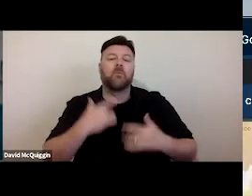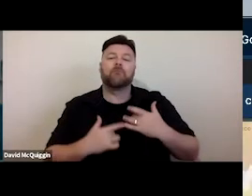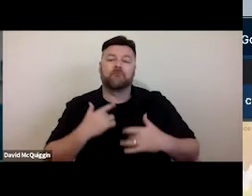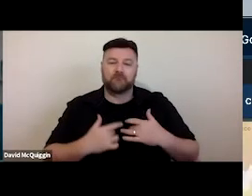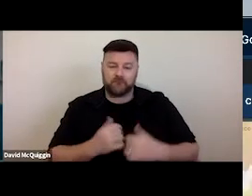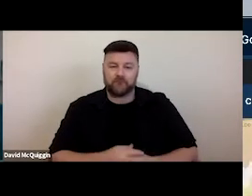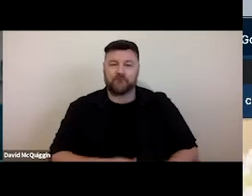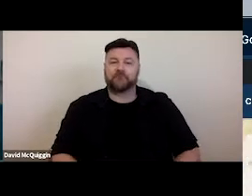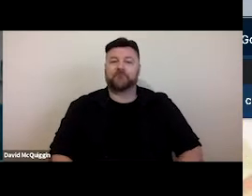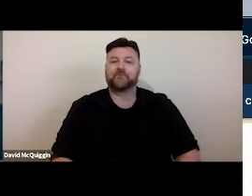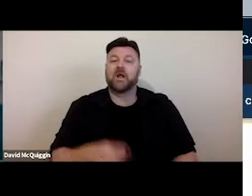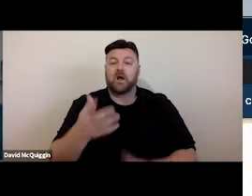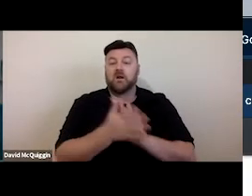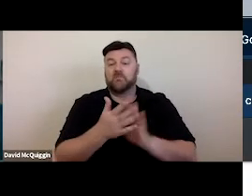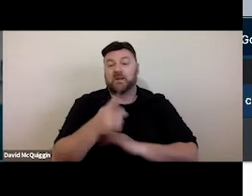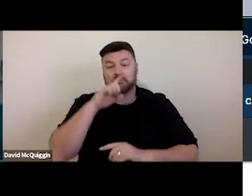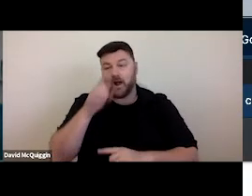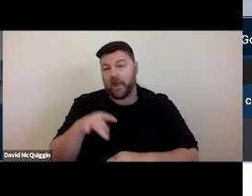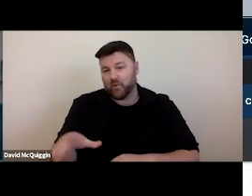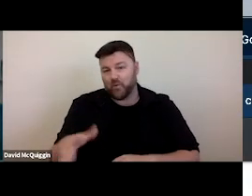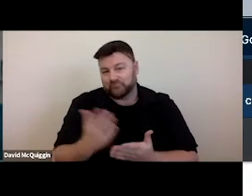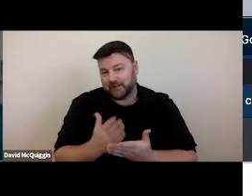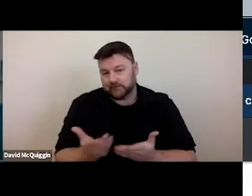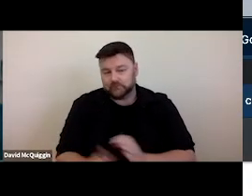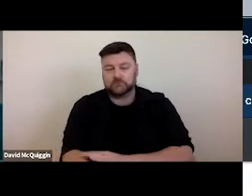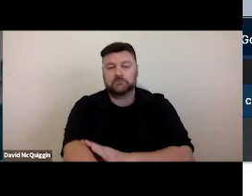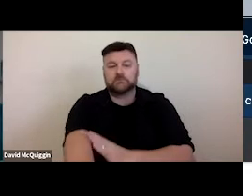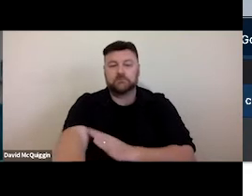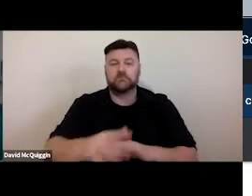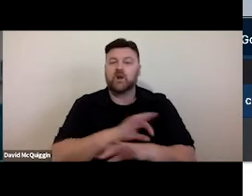speech for "they can't afford the others". They don't fly Emirates but